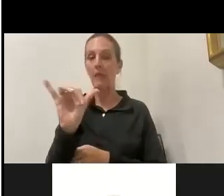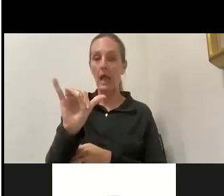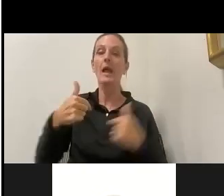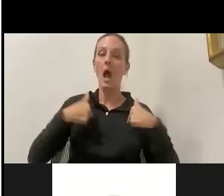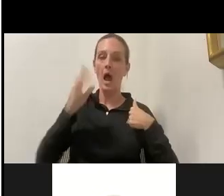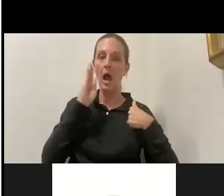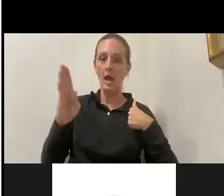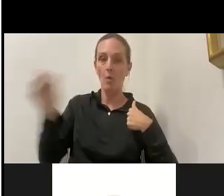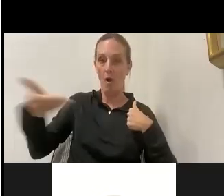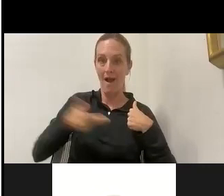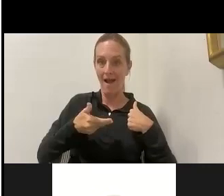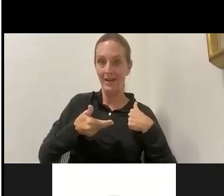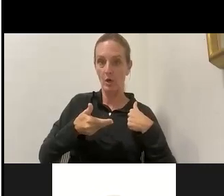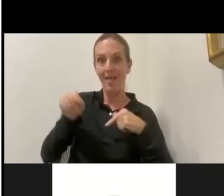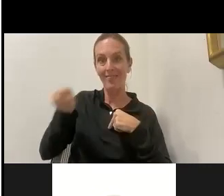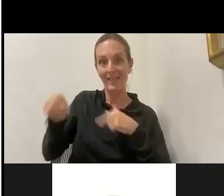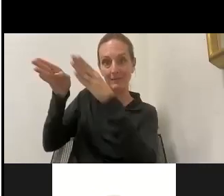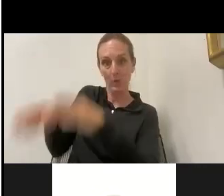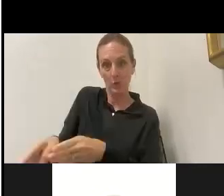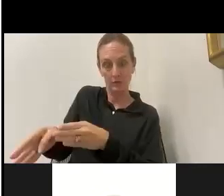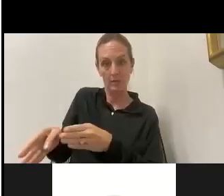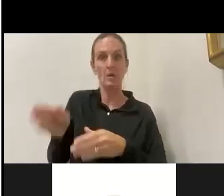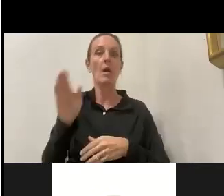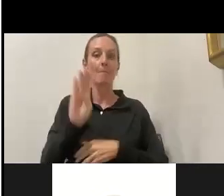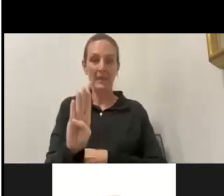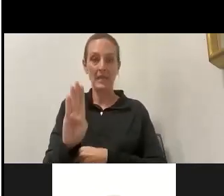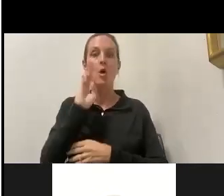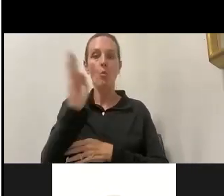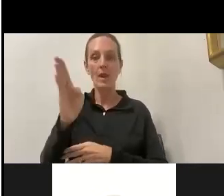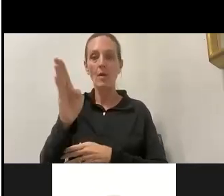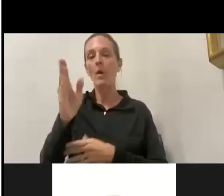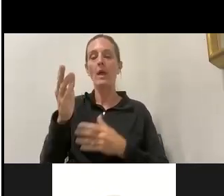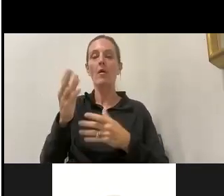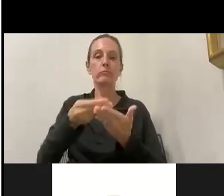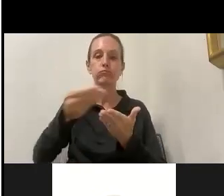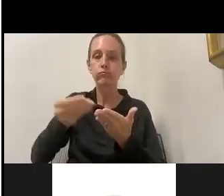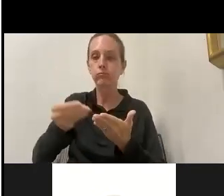we will purchase these materials, c we are going to plan and research the workshop,